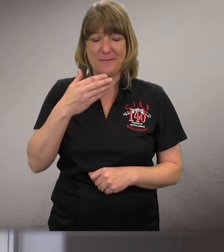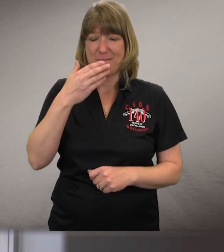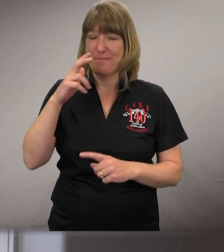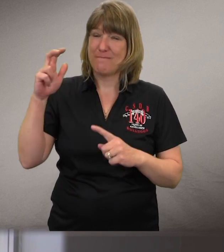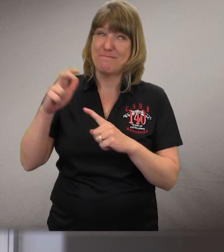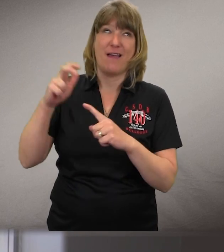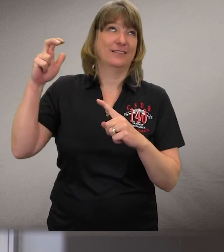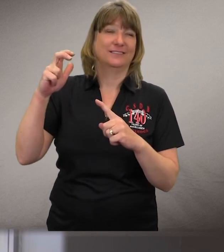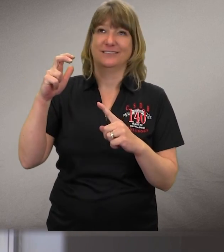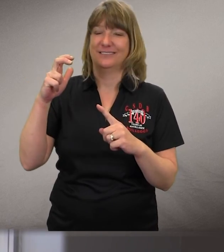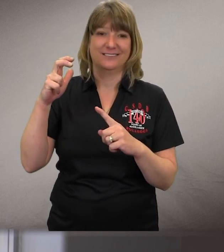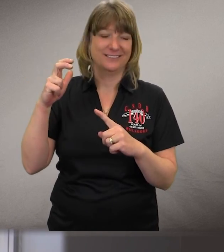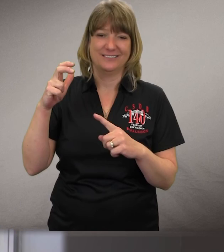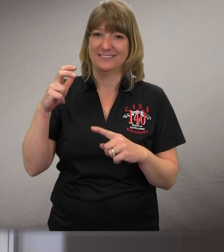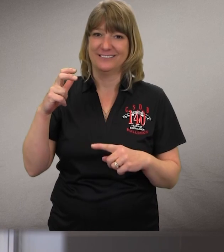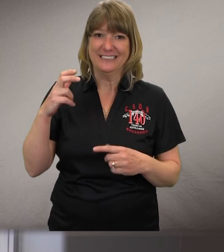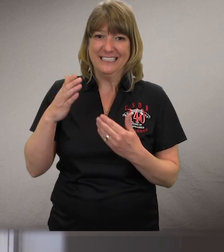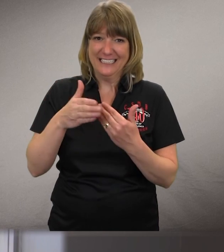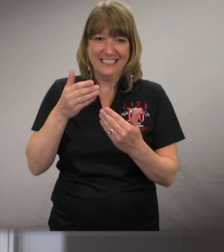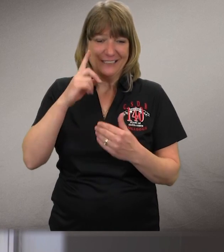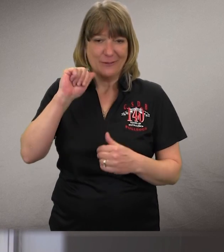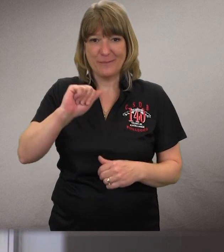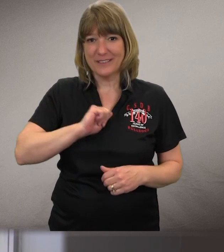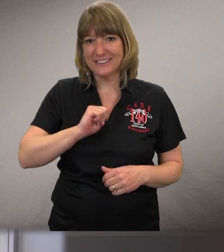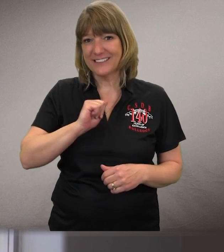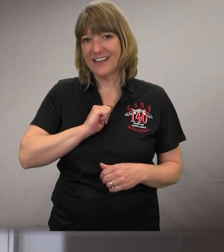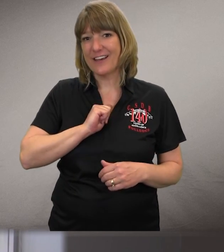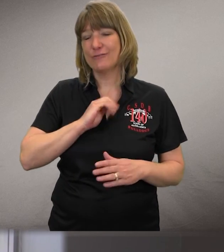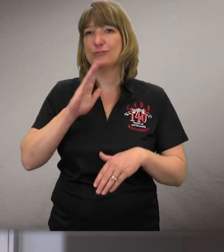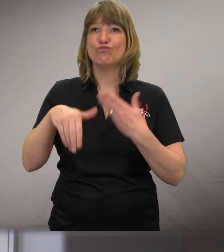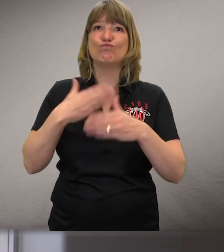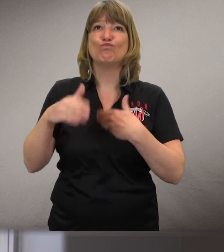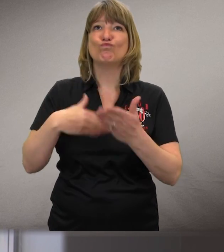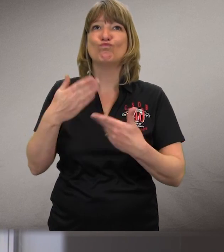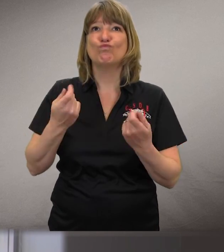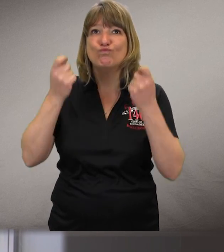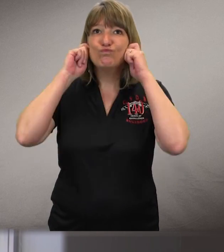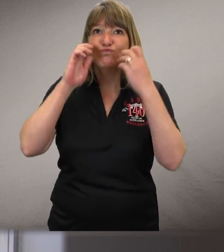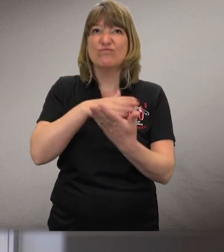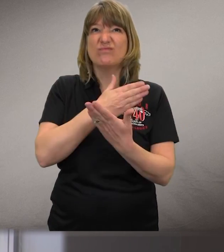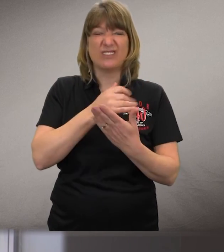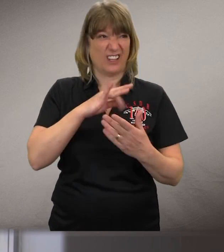That's one of the best things for me. It's easier for me to go on with my day.